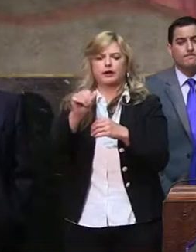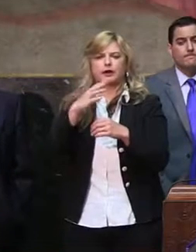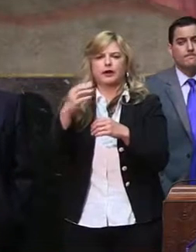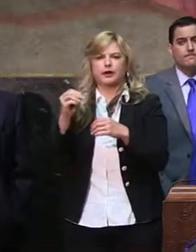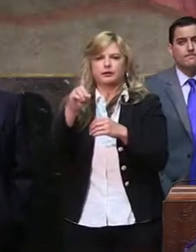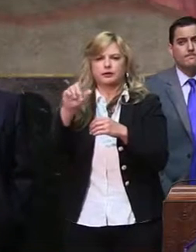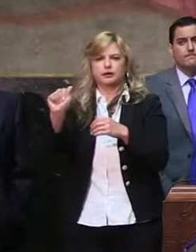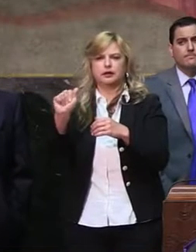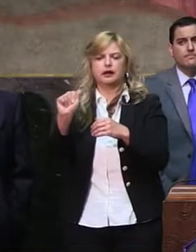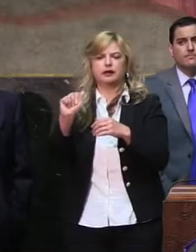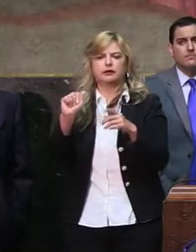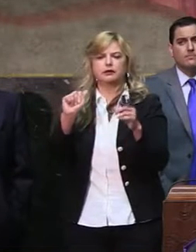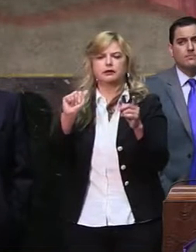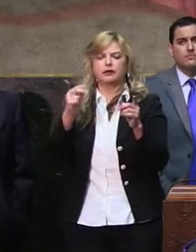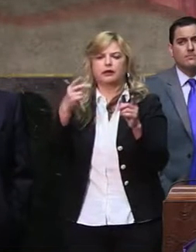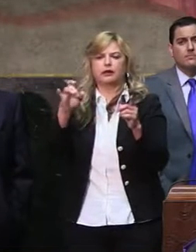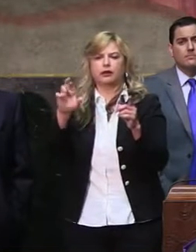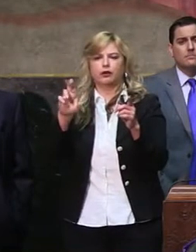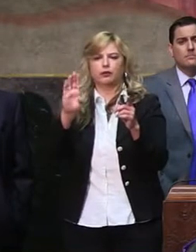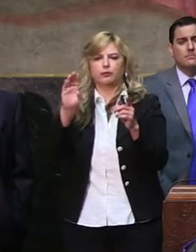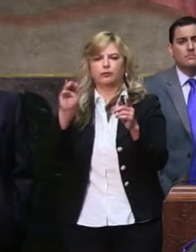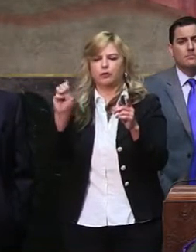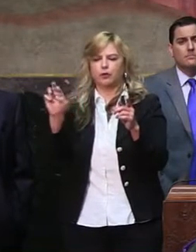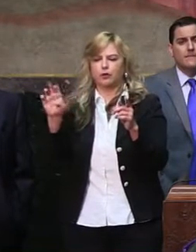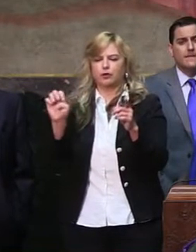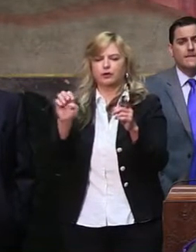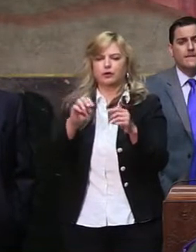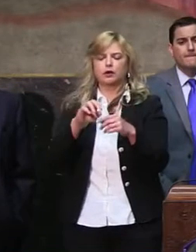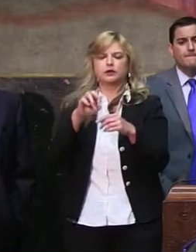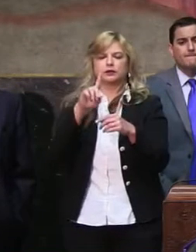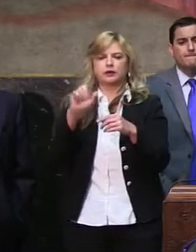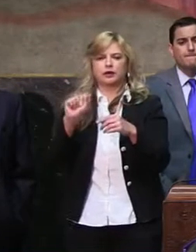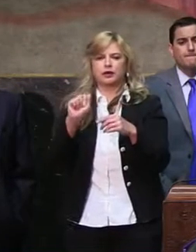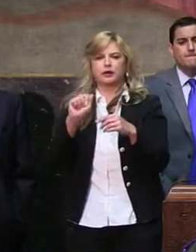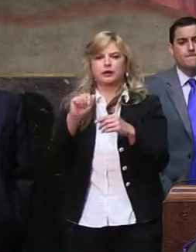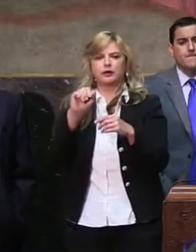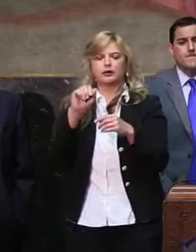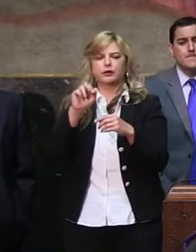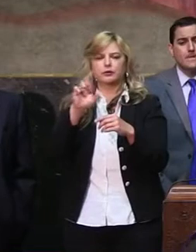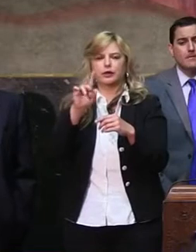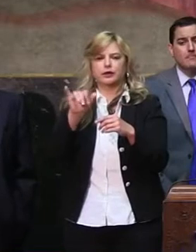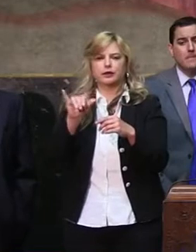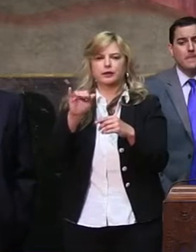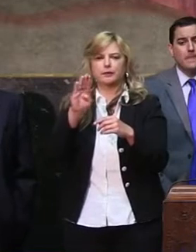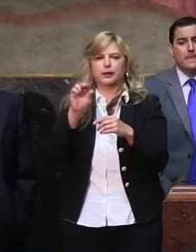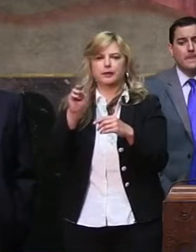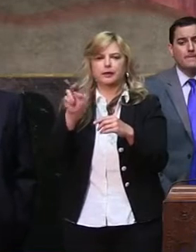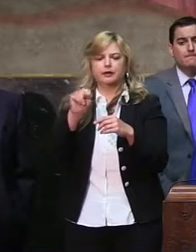here in Baton Rouge district Perry Ricky Babbitt District Attorney Steve - we had